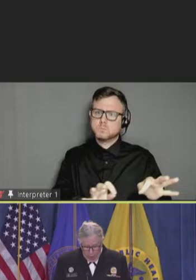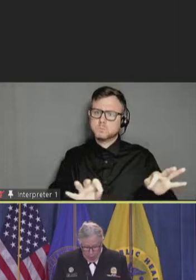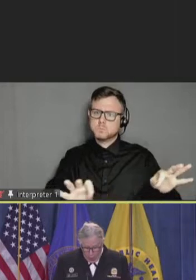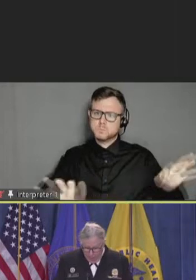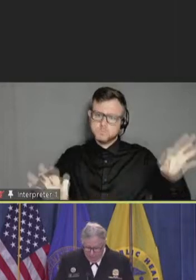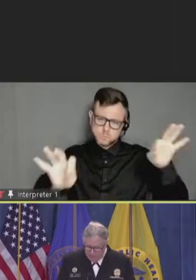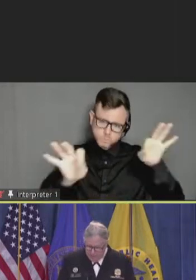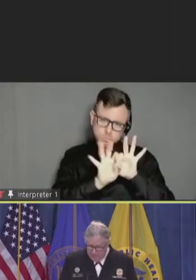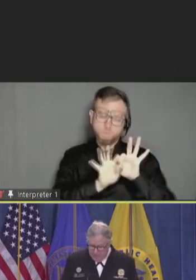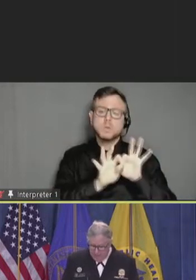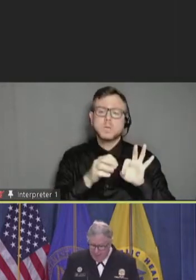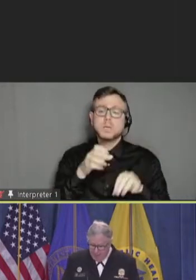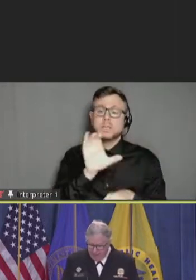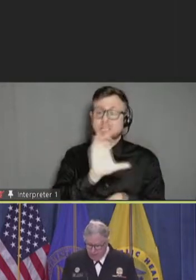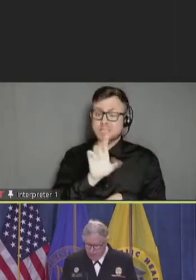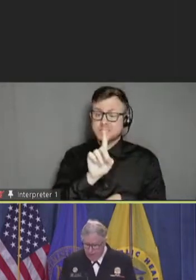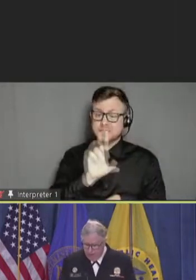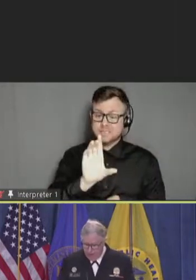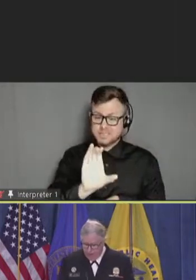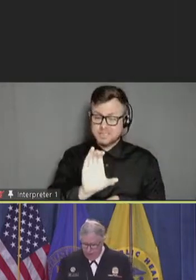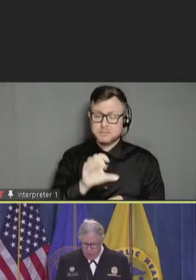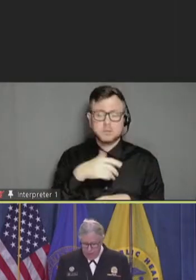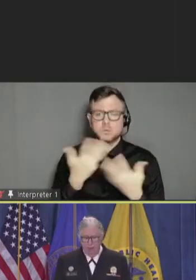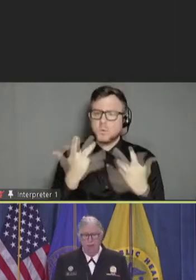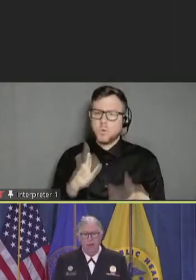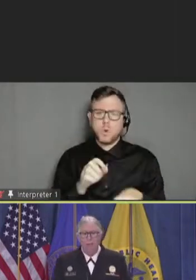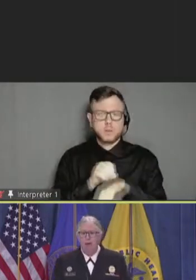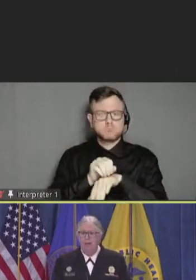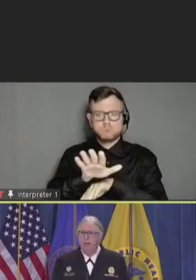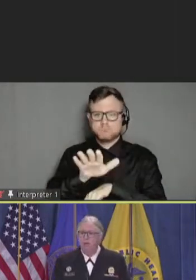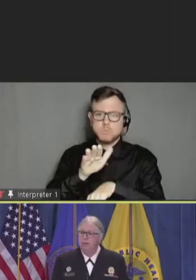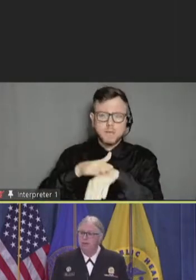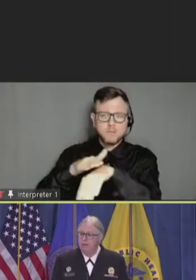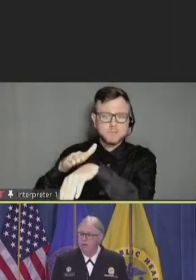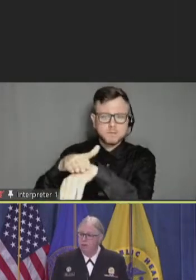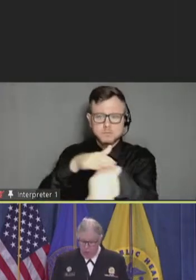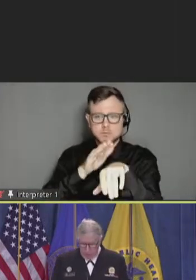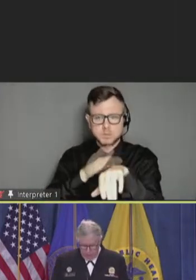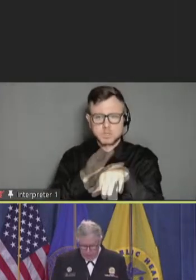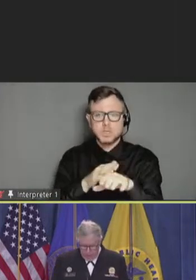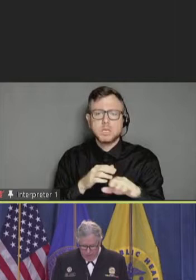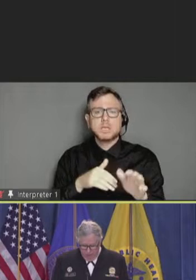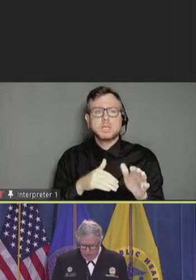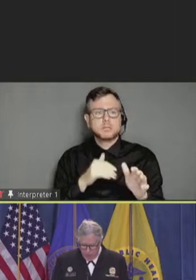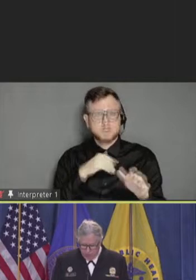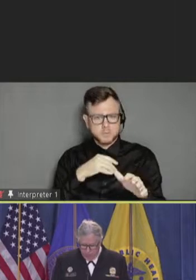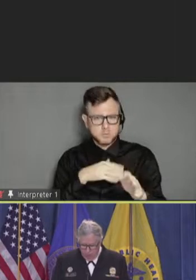Already, the CDC has issued a health advisory about increased levels of RSV across parts